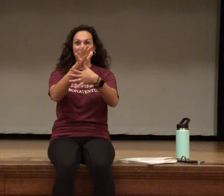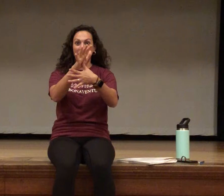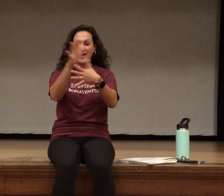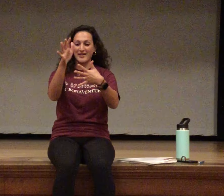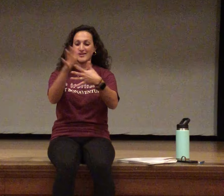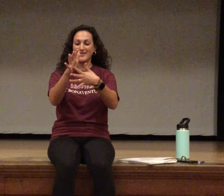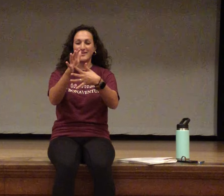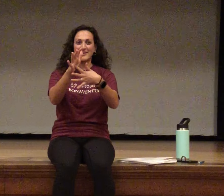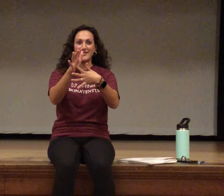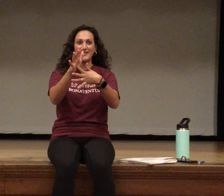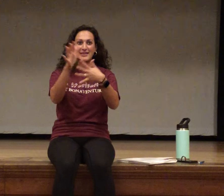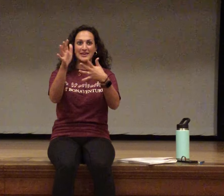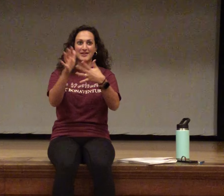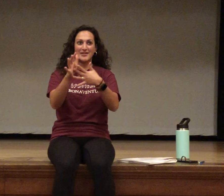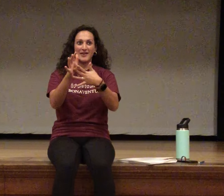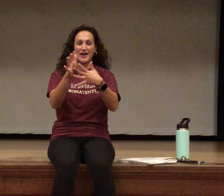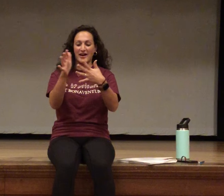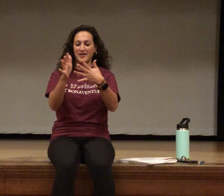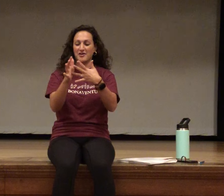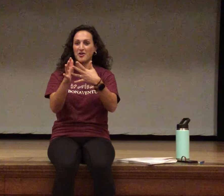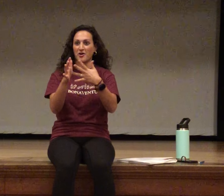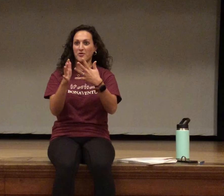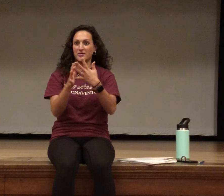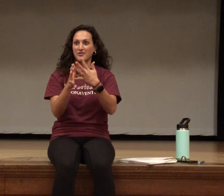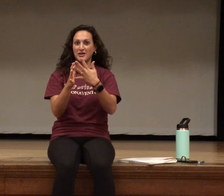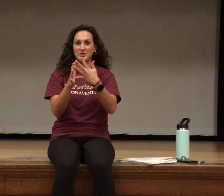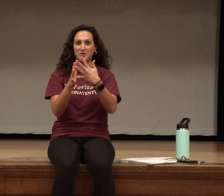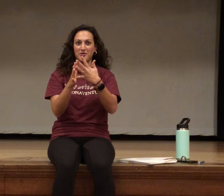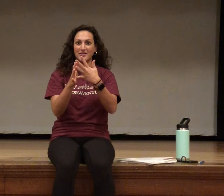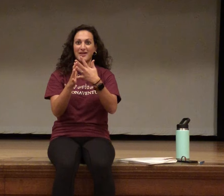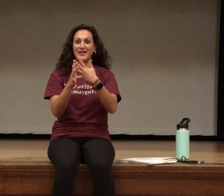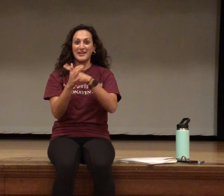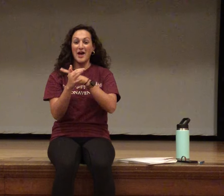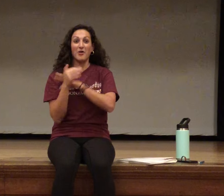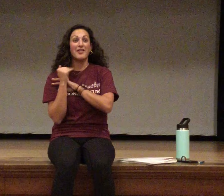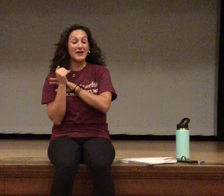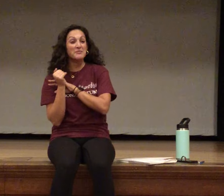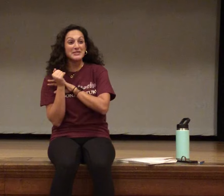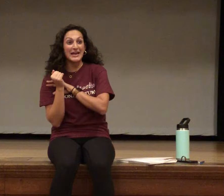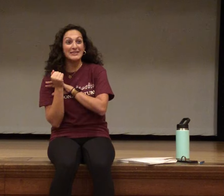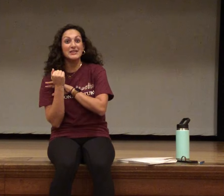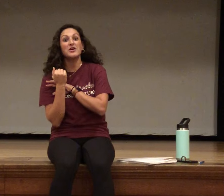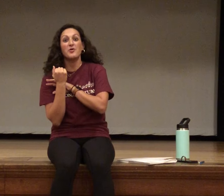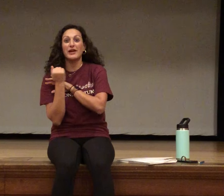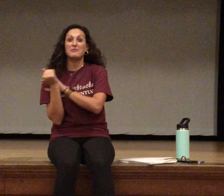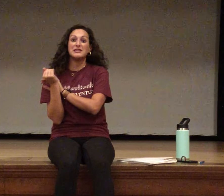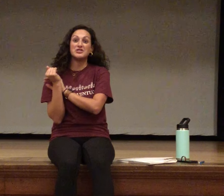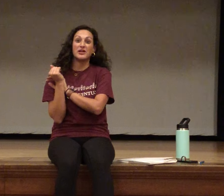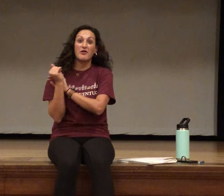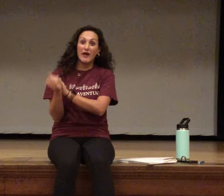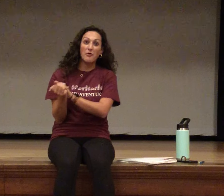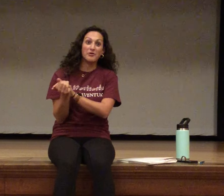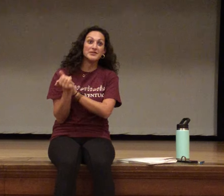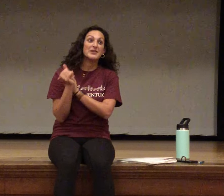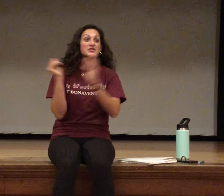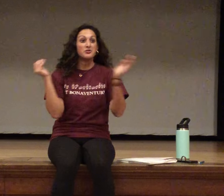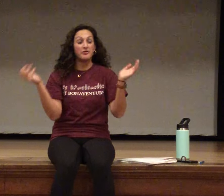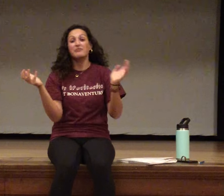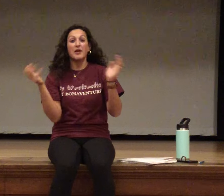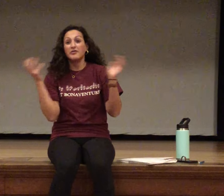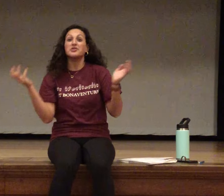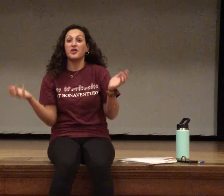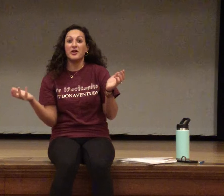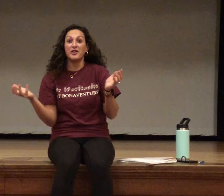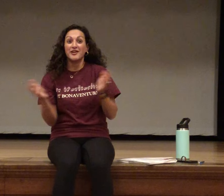is the sign for a E I O and U now that comes in handy when I'm teaching vowels to a first grader